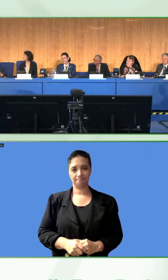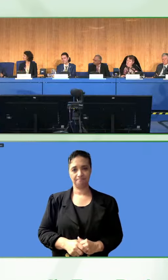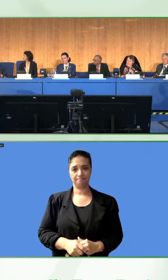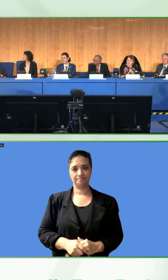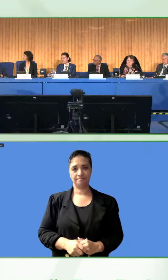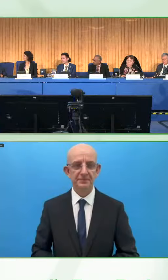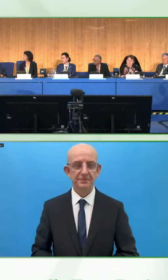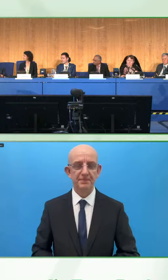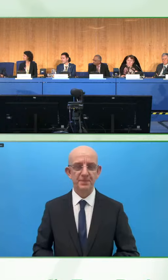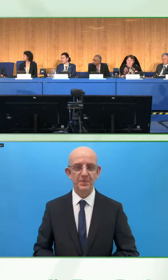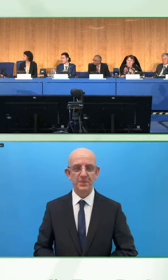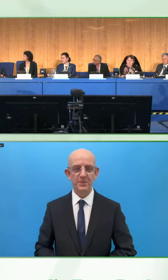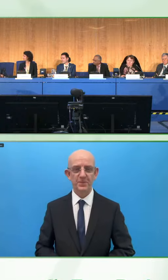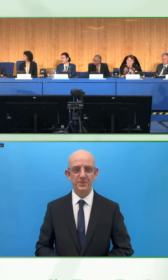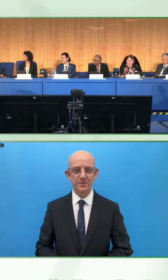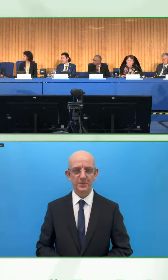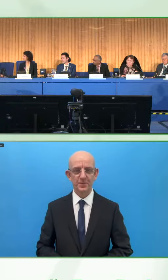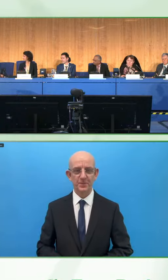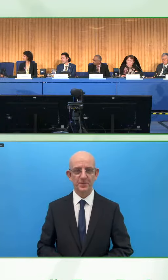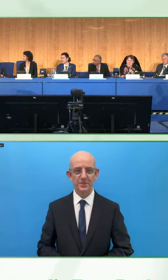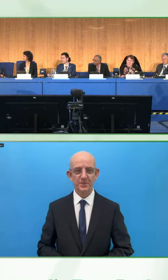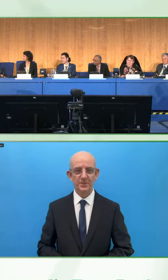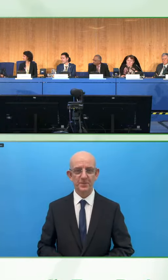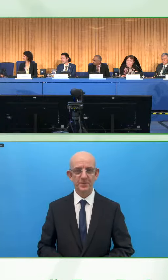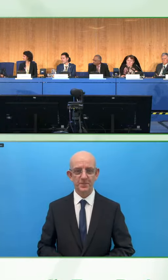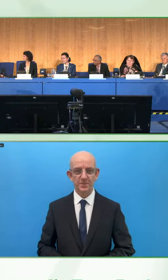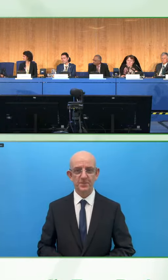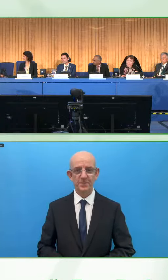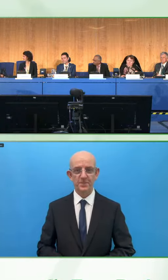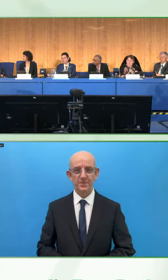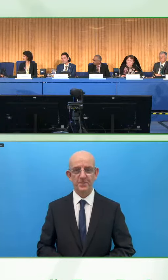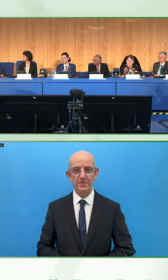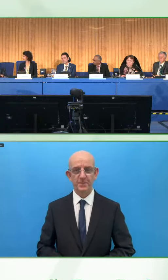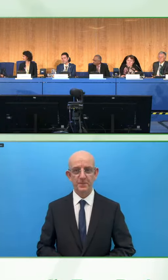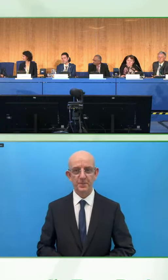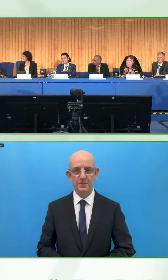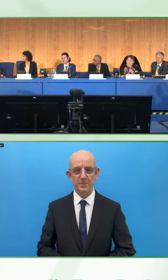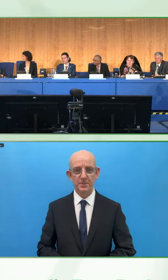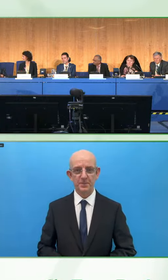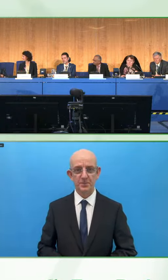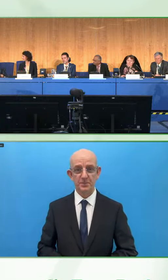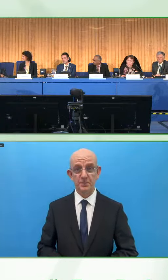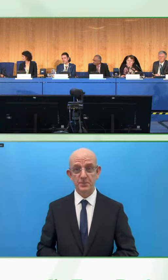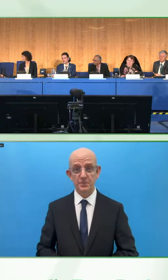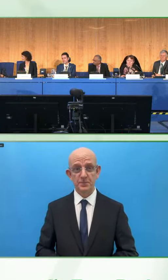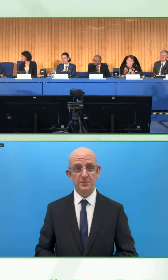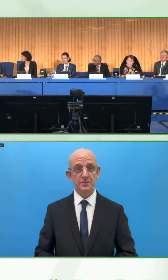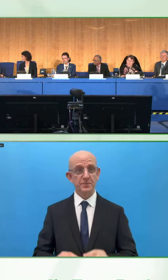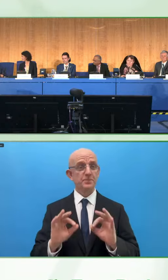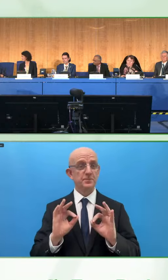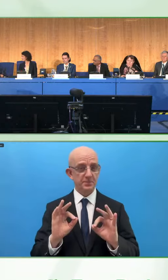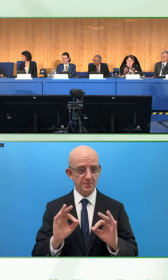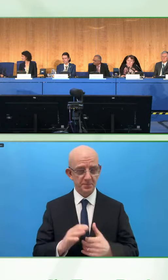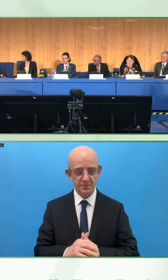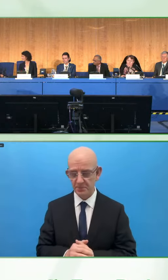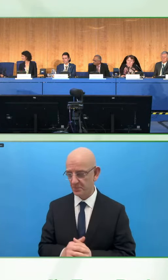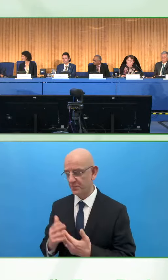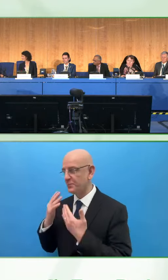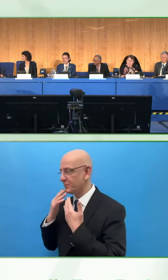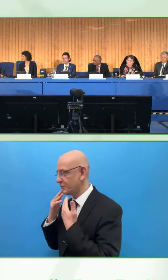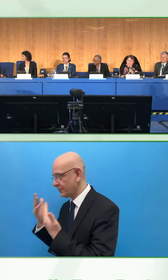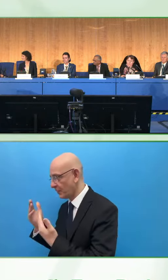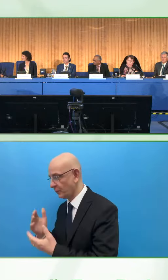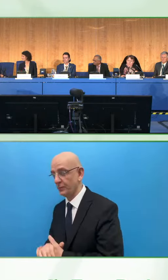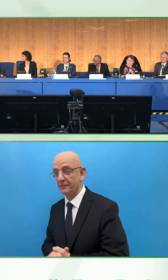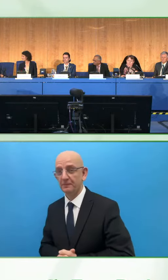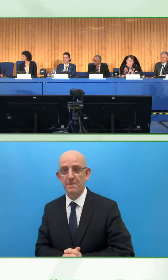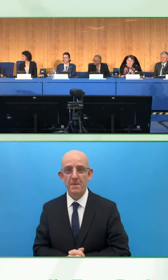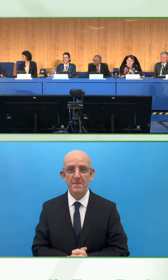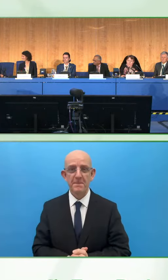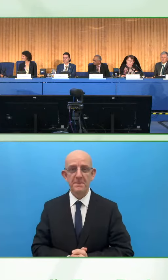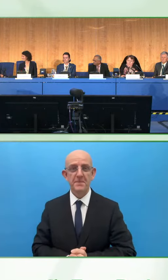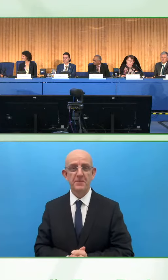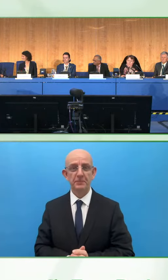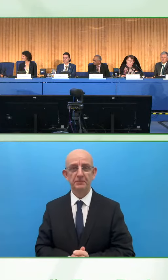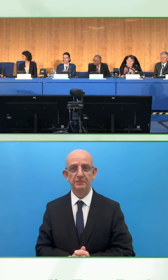I must say I am honoured and supported when Open Inclusion comes to the table and brings